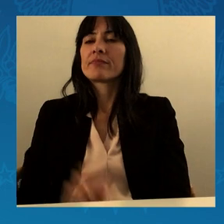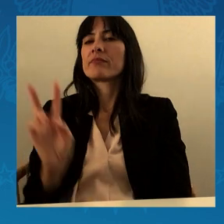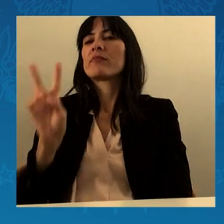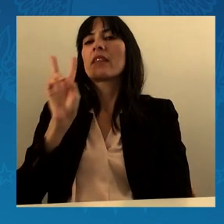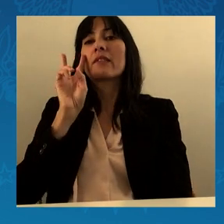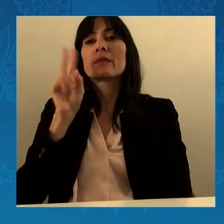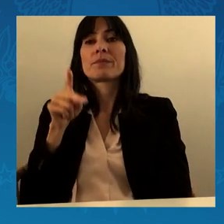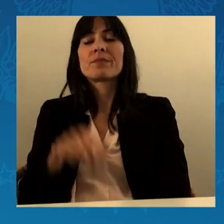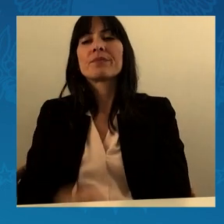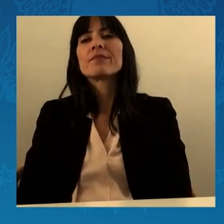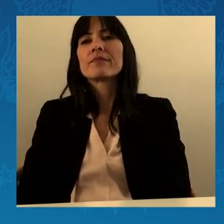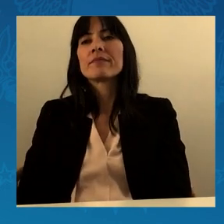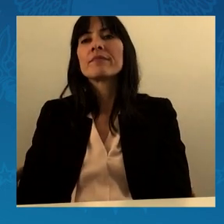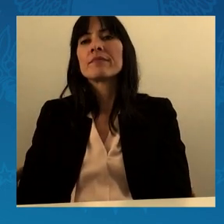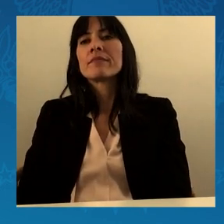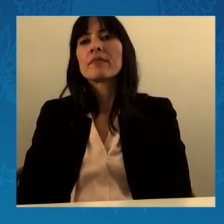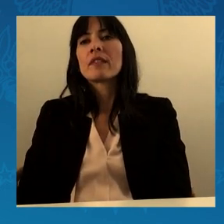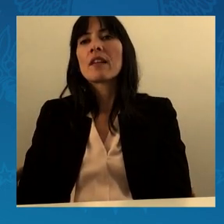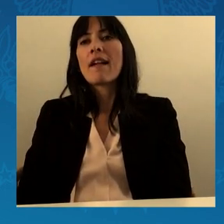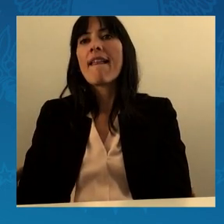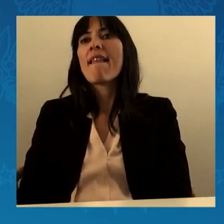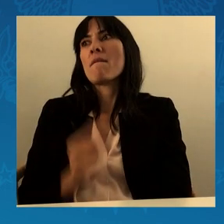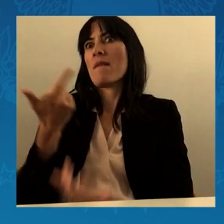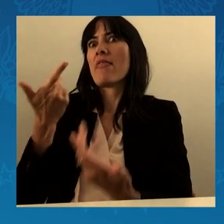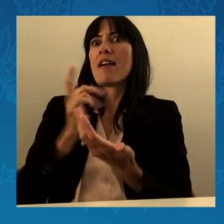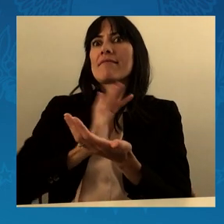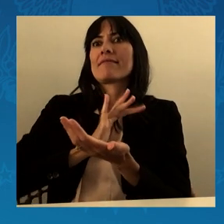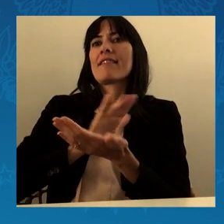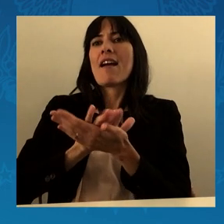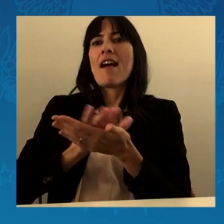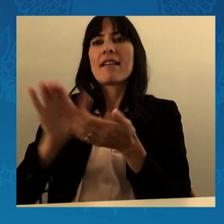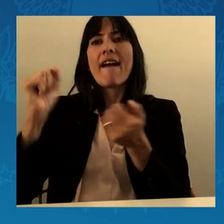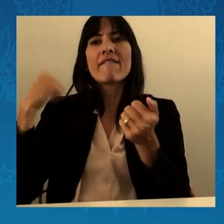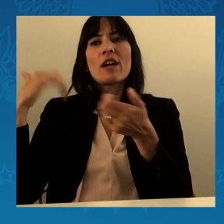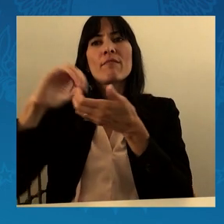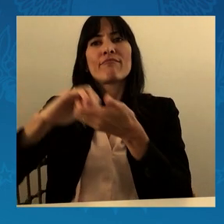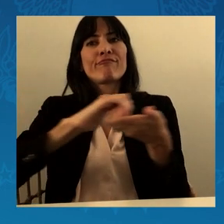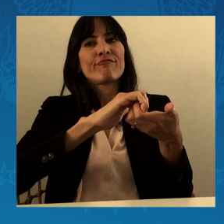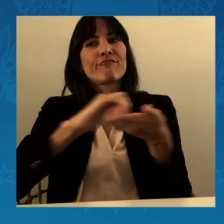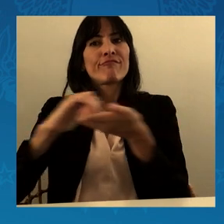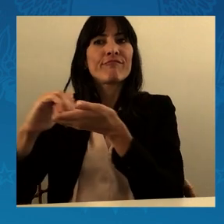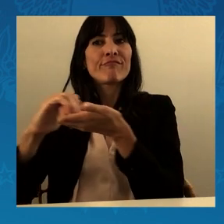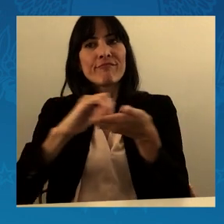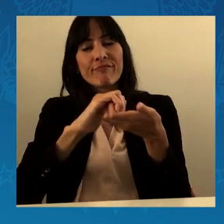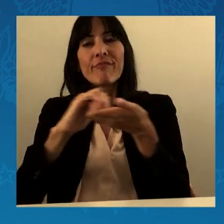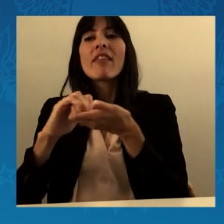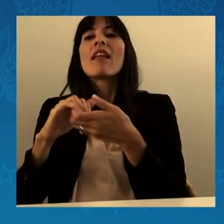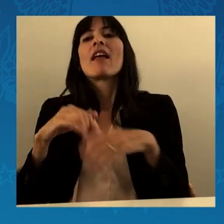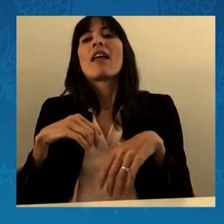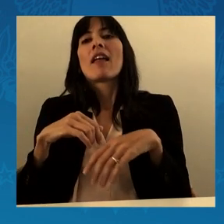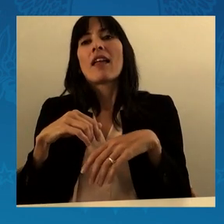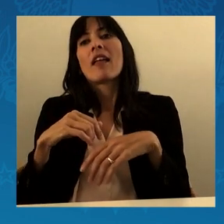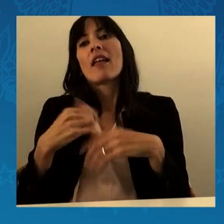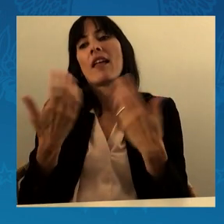of the partnership because we do and we're going to continue to. It's a big issue for certainly for the president and me